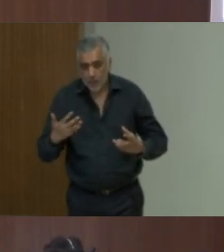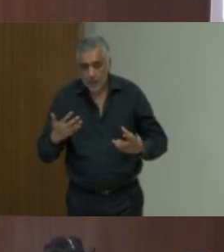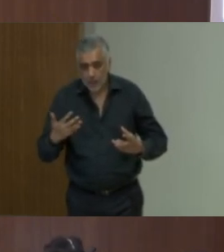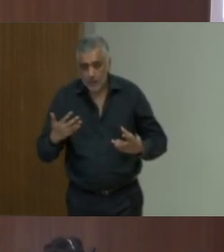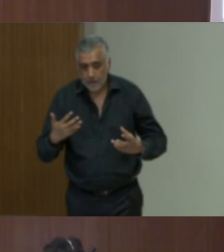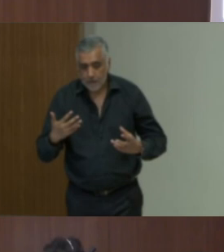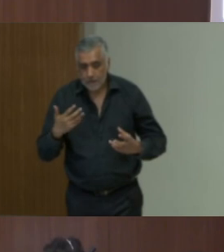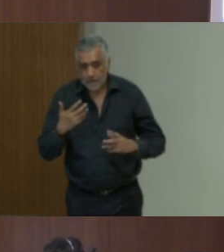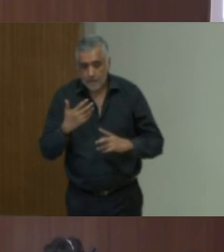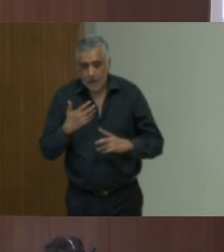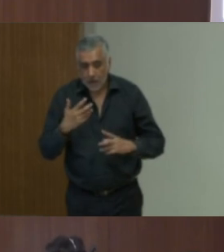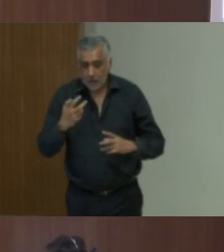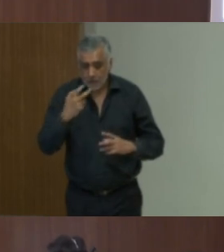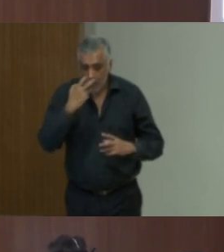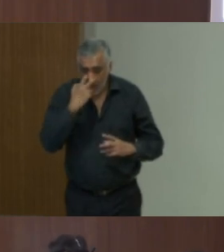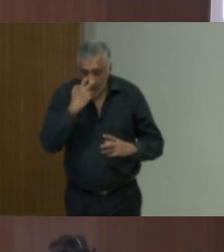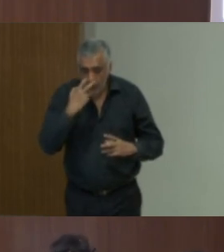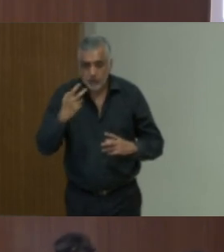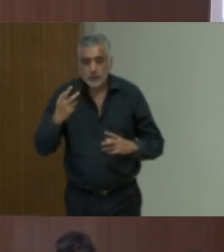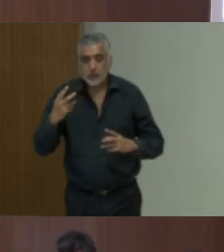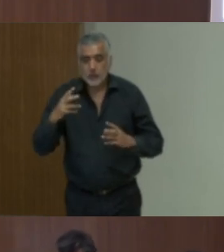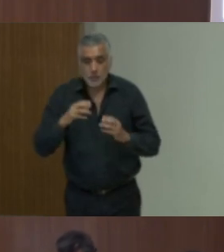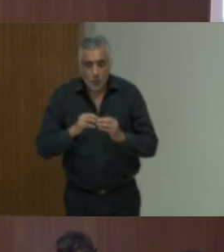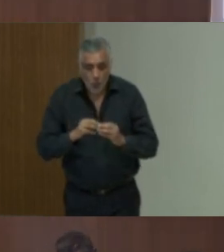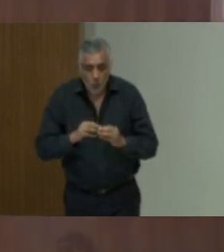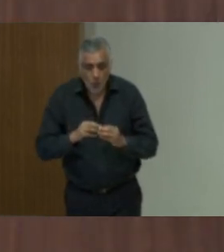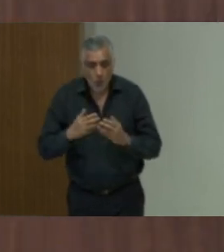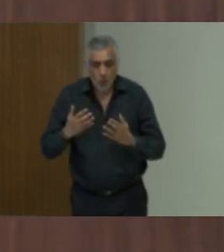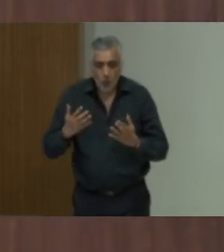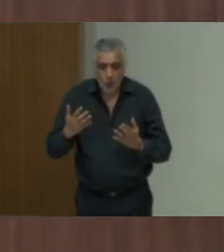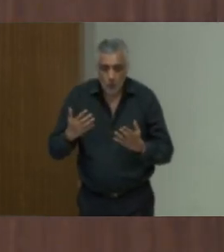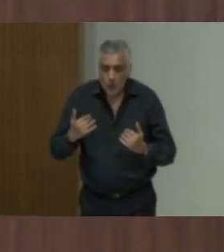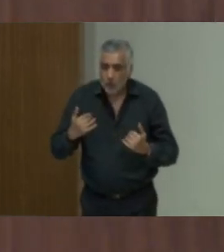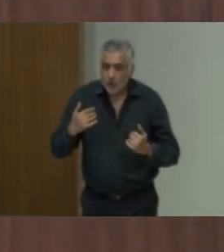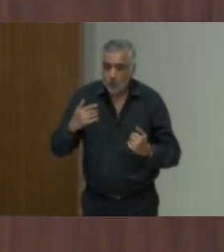little step, ok, it's blind in Italy. The more priest is blind. They have one, two...